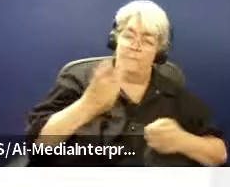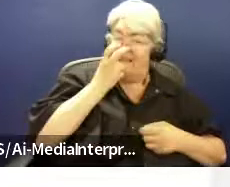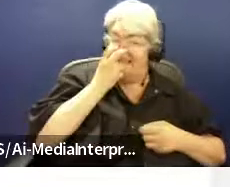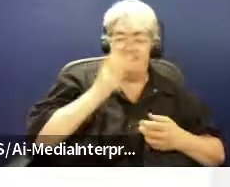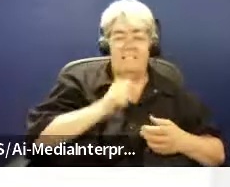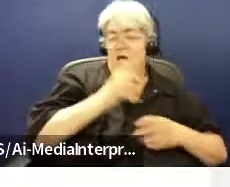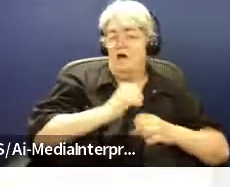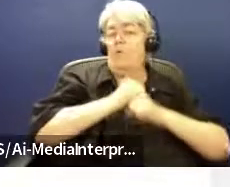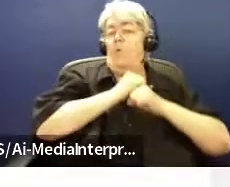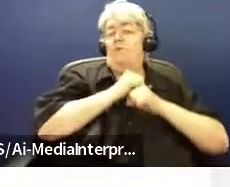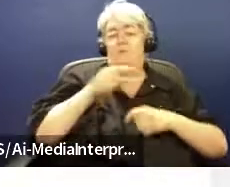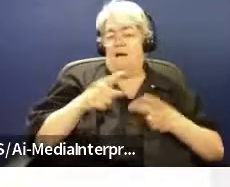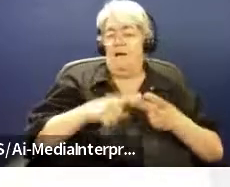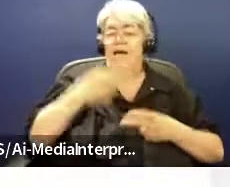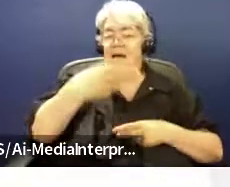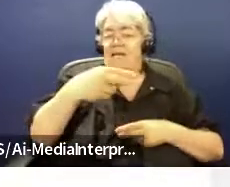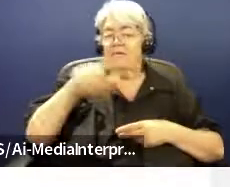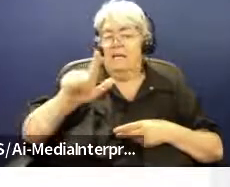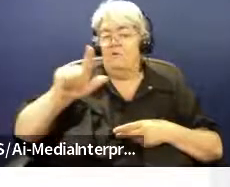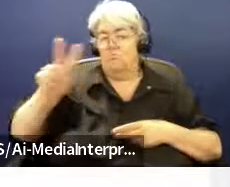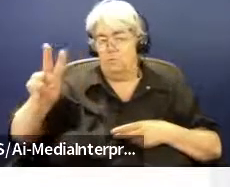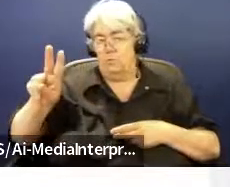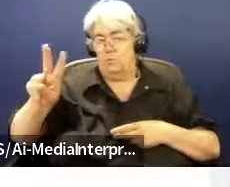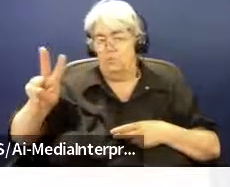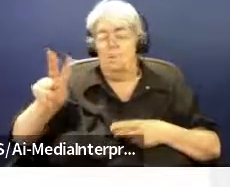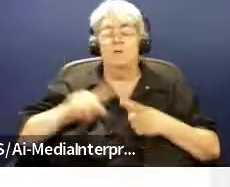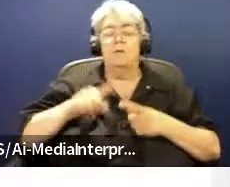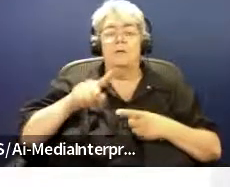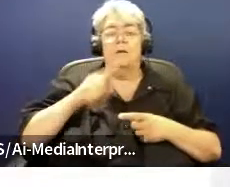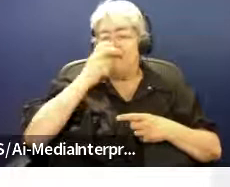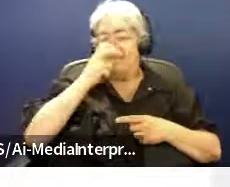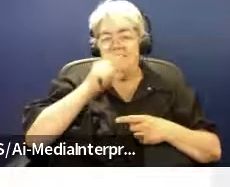heading level for link. MATT HACKETT: I want to stop here and point out that these